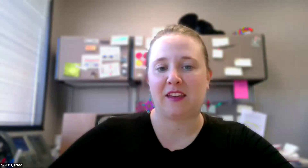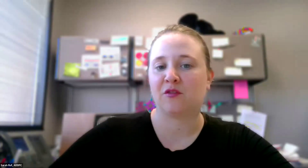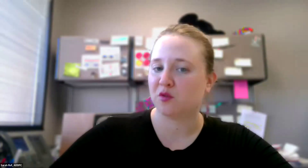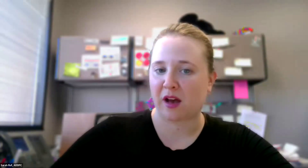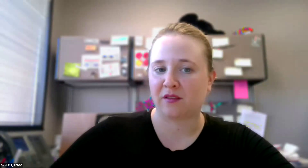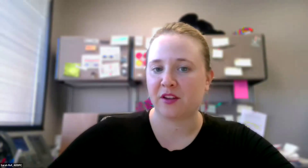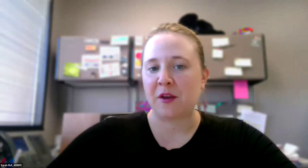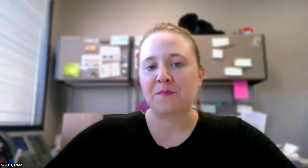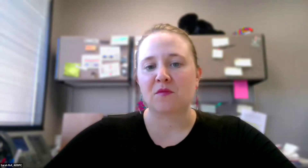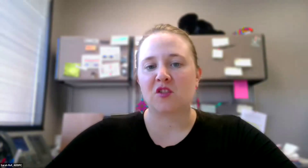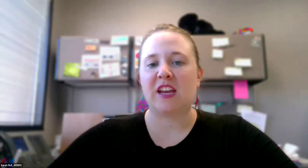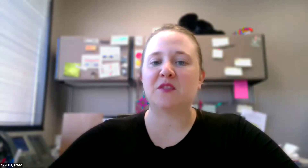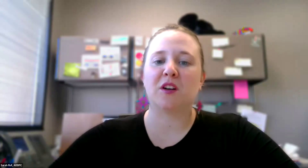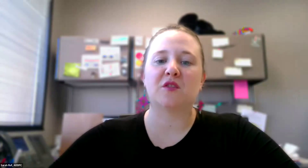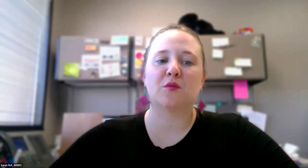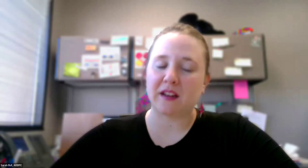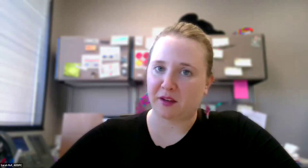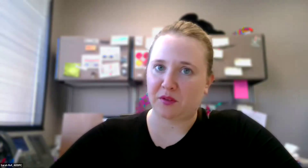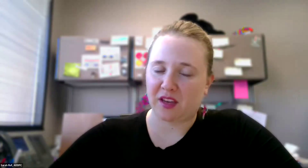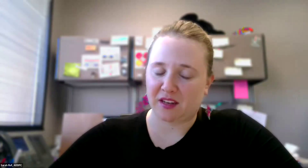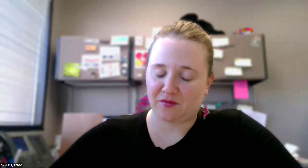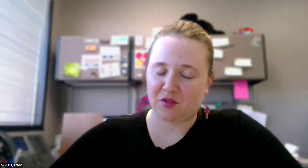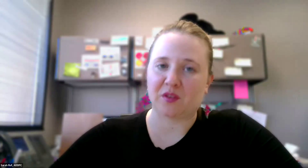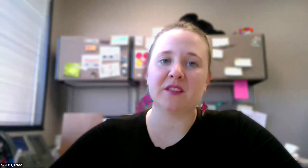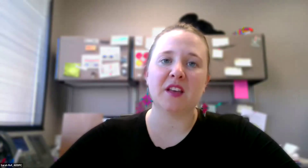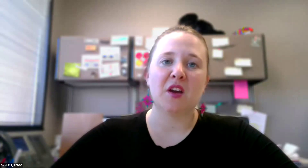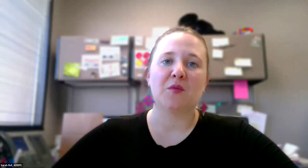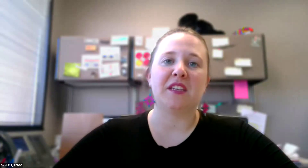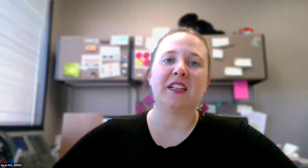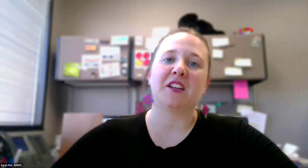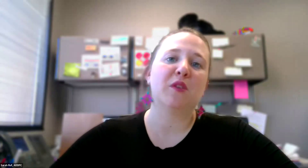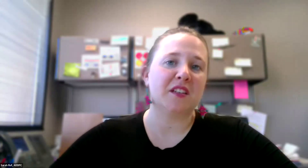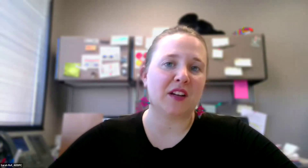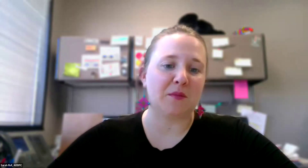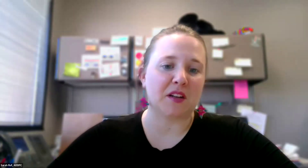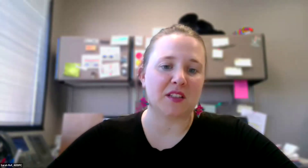K THROUGH 12. SHE HAS WORKED DIRECTLY WITH INDIVIDUALS WITH INTELLECTUAL AND DEVELOPMENTAL